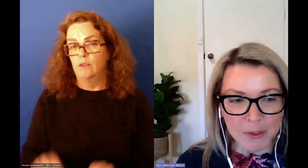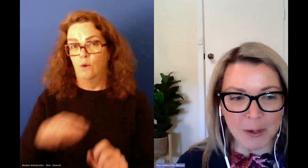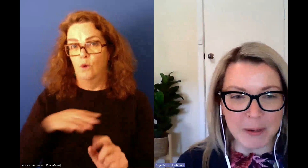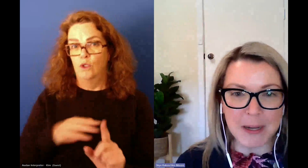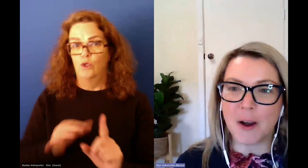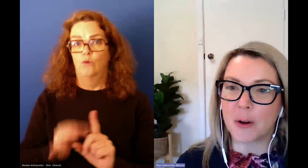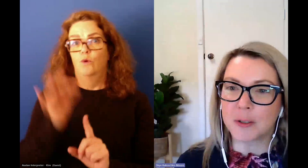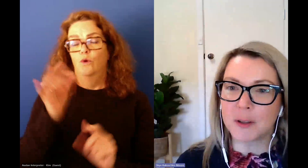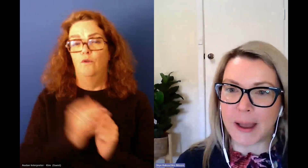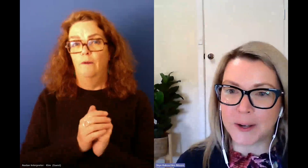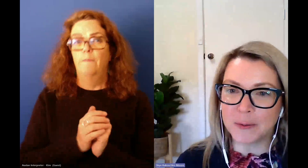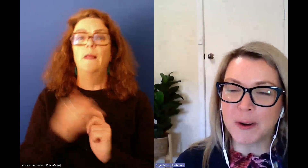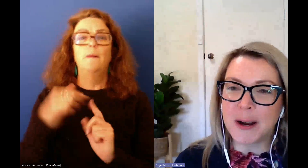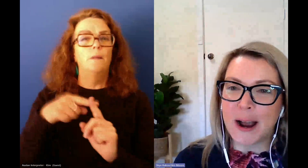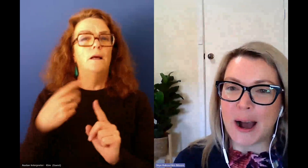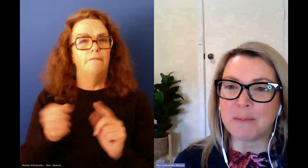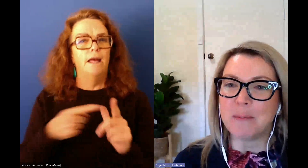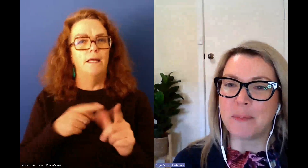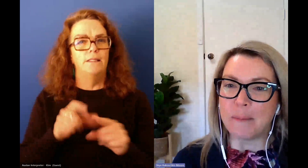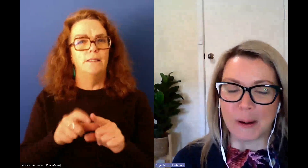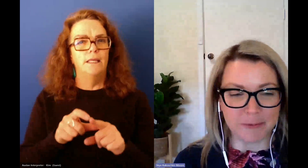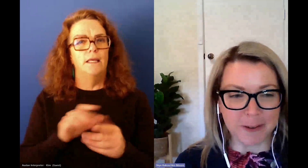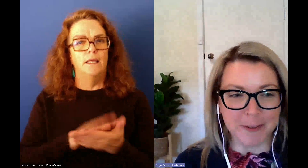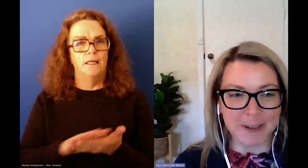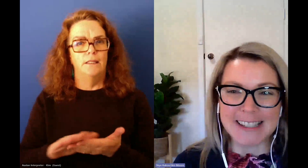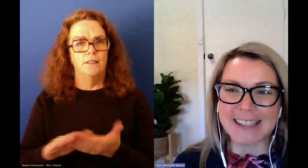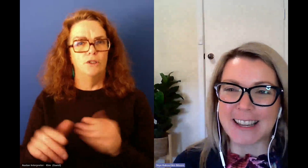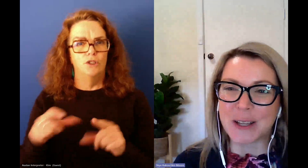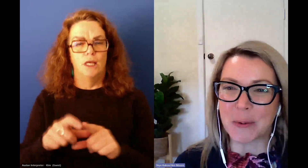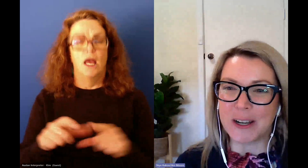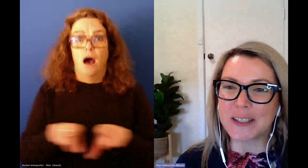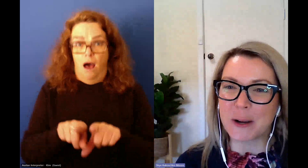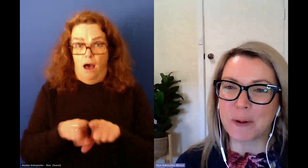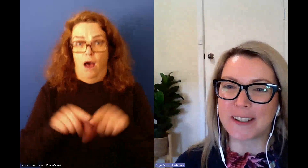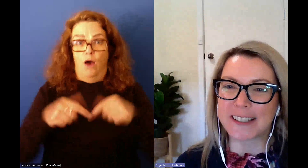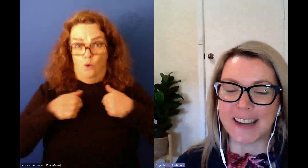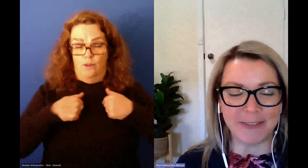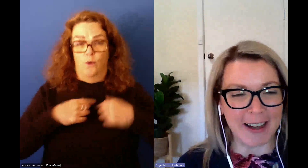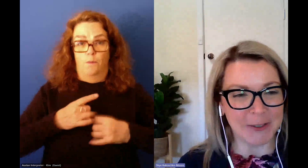also be on the panel but my preference is that the questions that we receive are